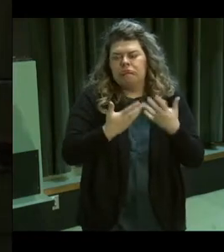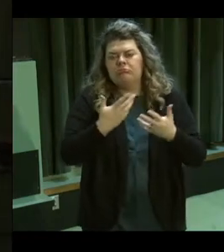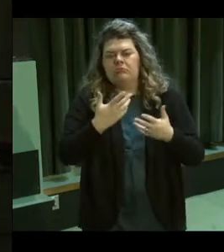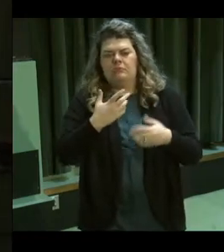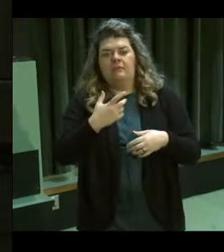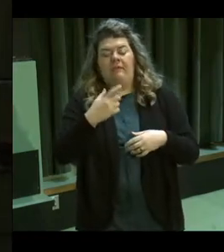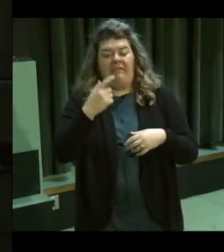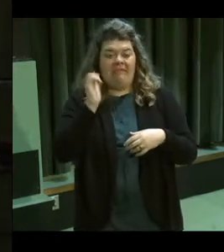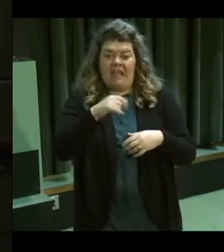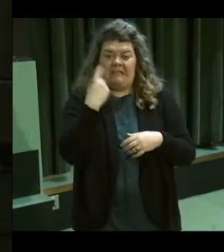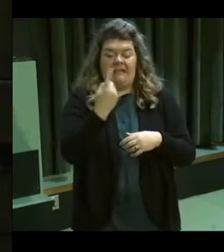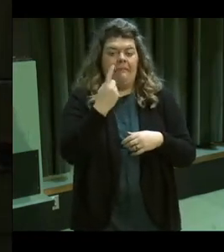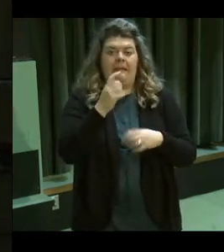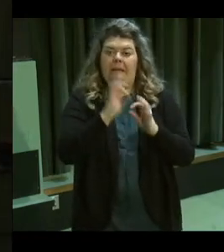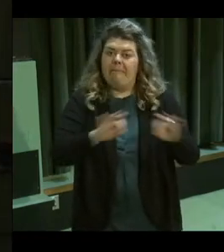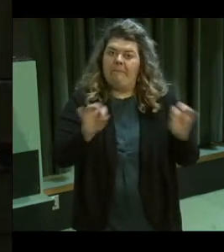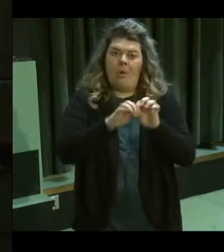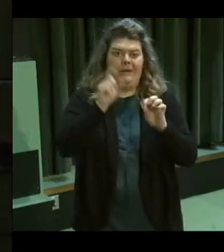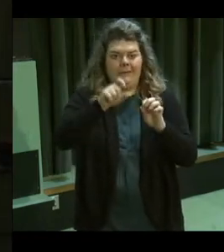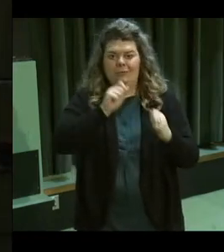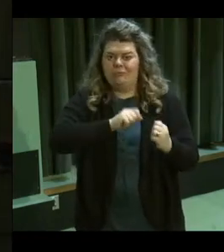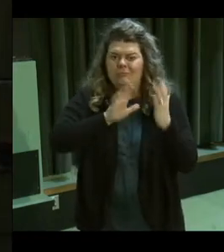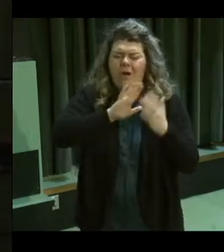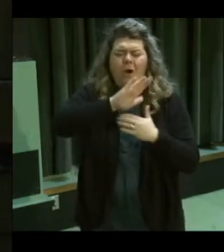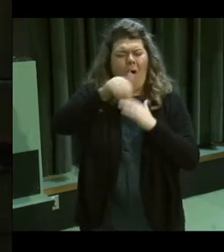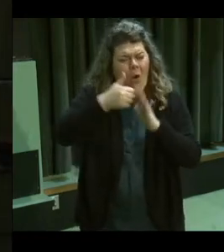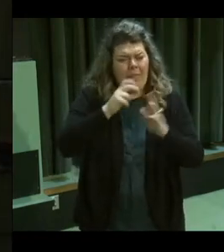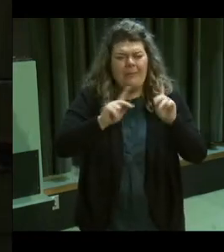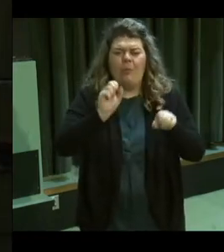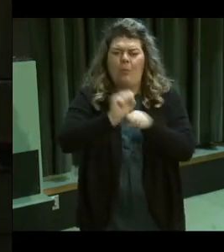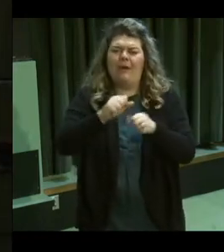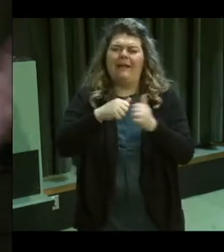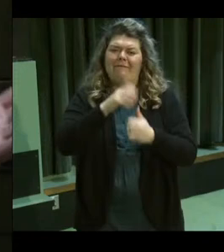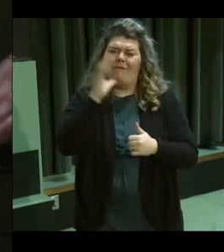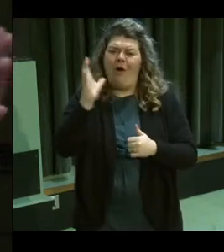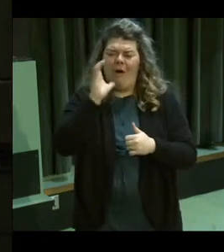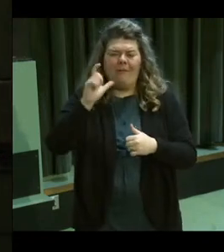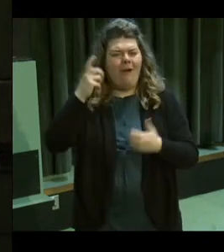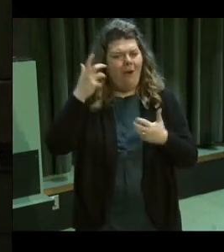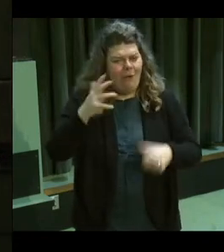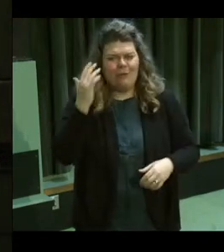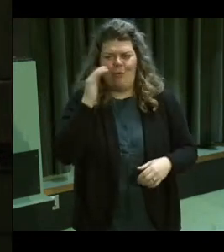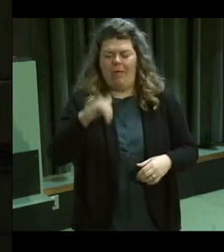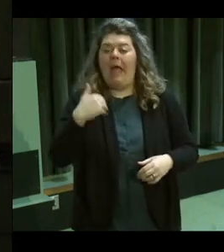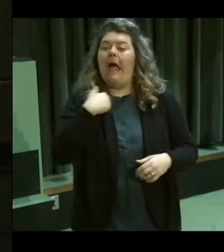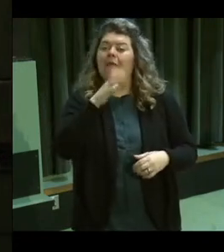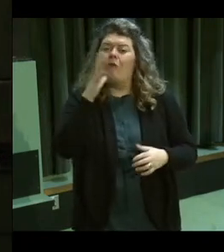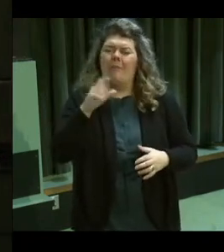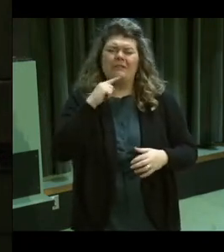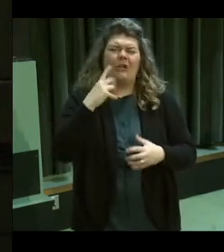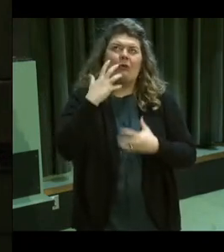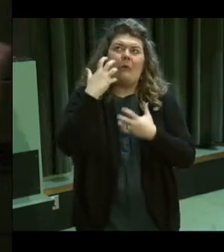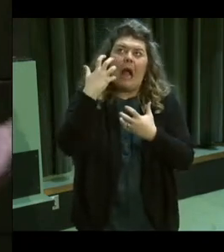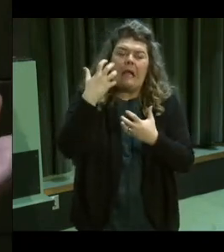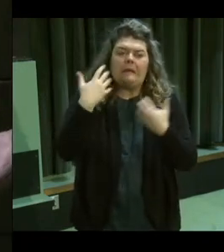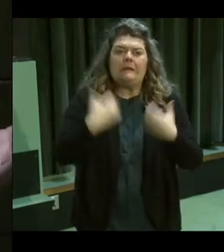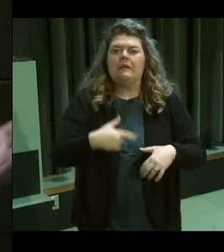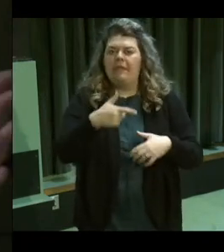be addressed. Everybody in agriculture knows it. We have,